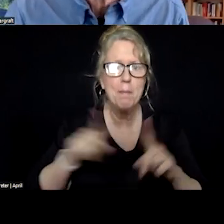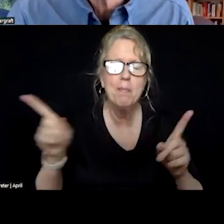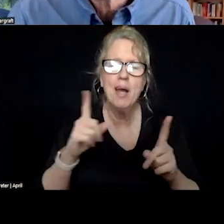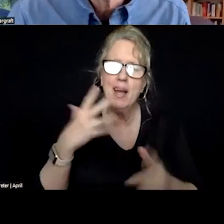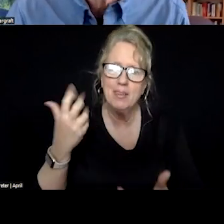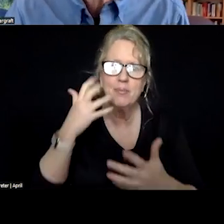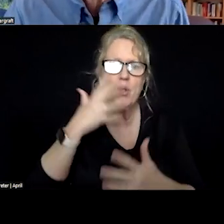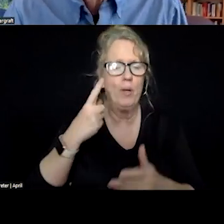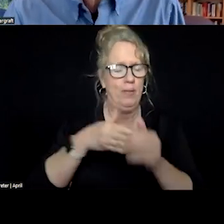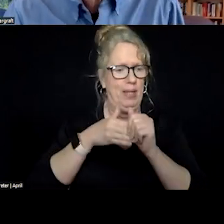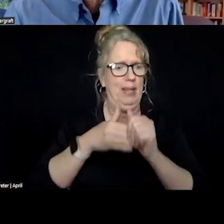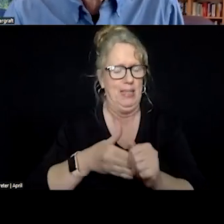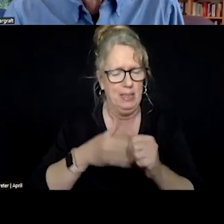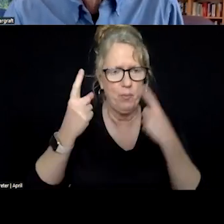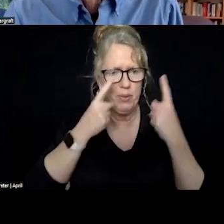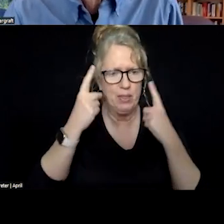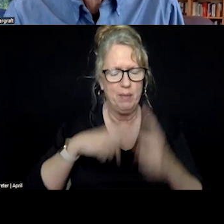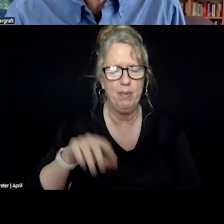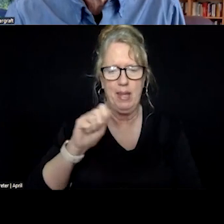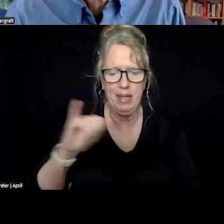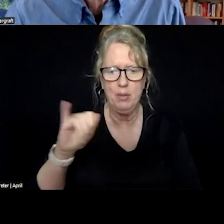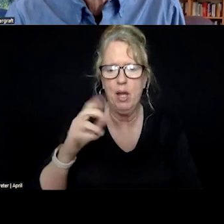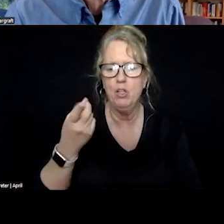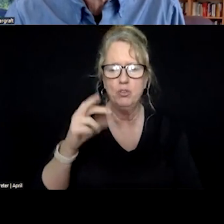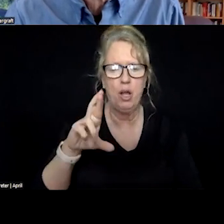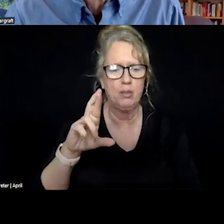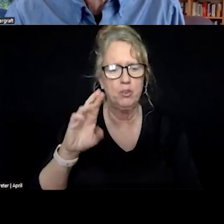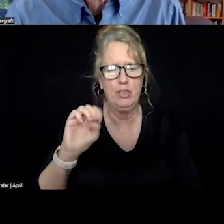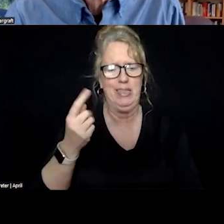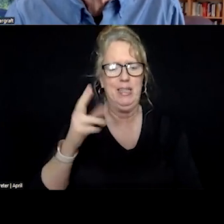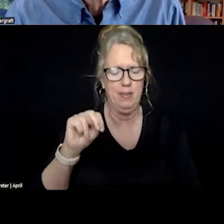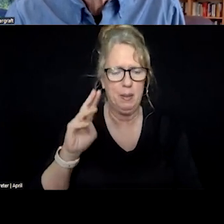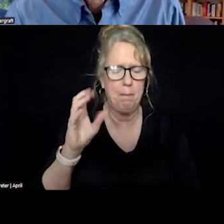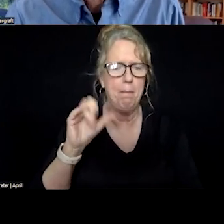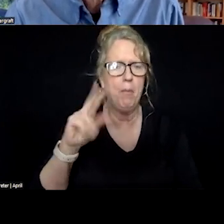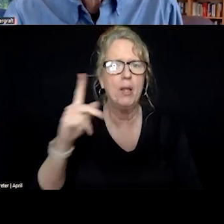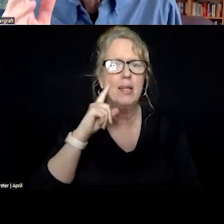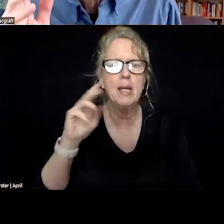LEADING THINKERS IN THE FIELD, DOCTOR ETHAN MOLLIC, CAME OUT WITH